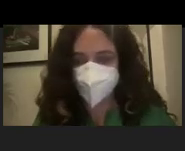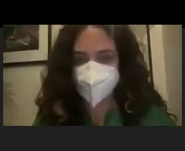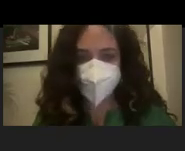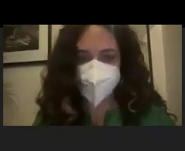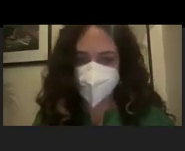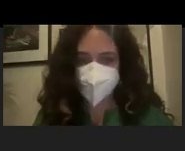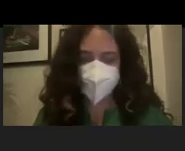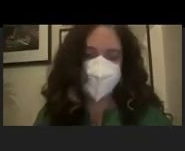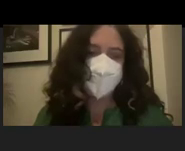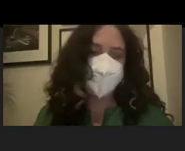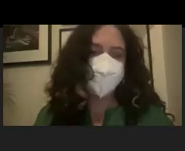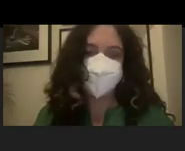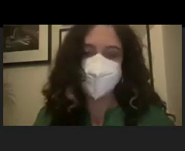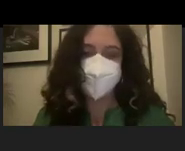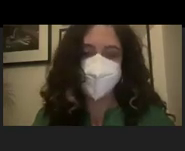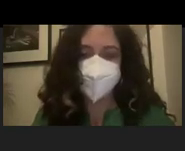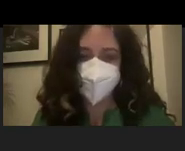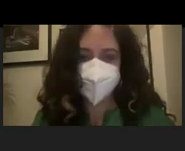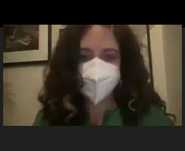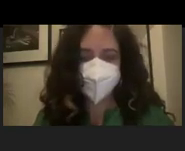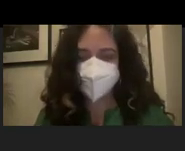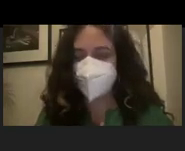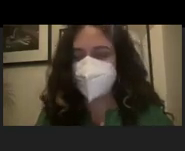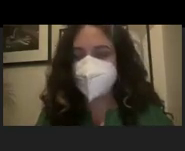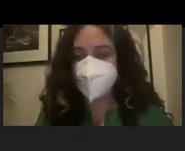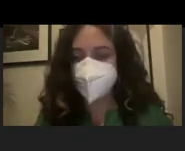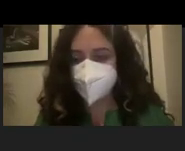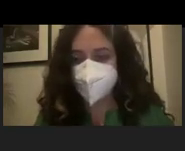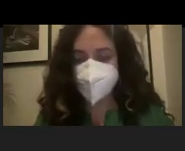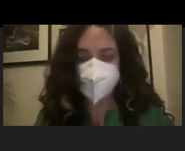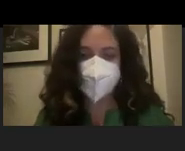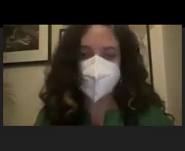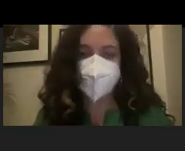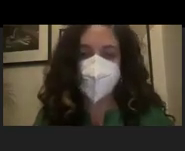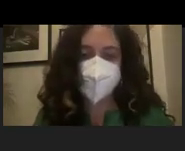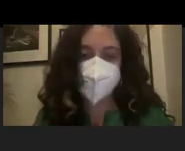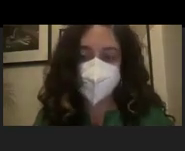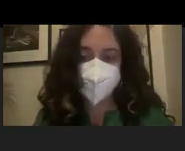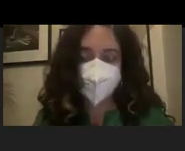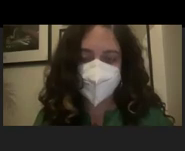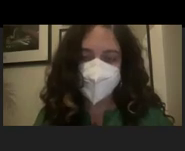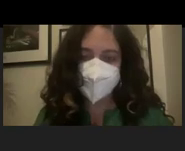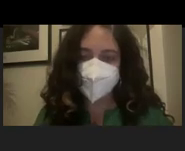acceptable losses this is survival of the fittest weak immune systems mean that you have weak genes